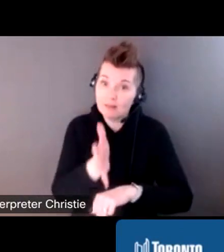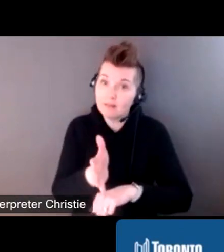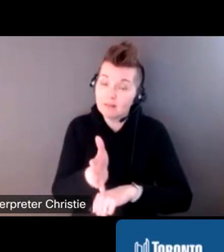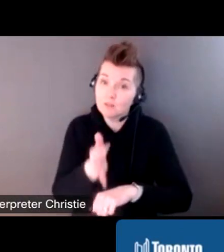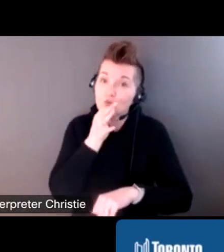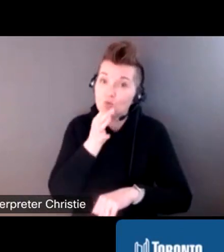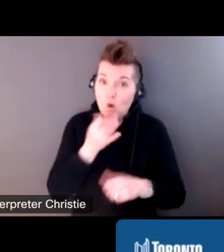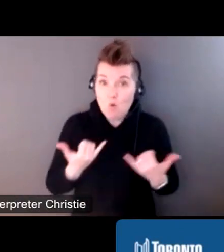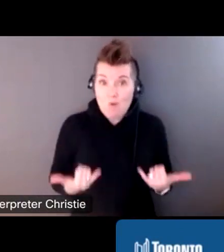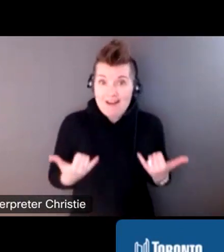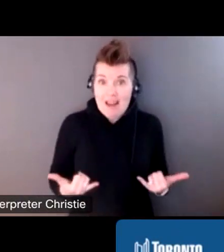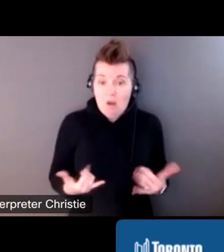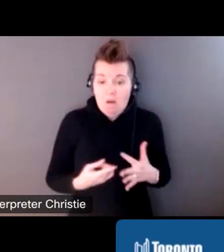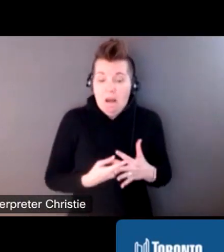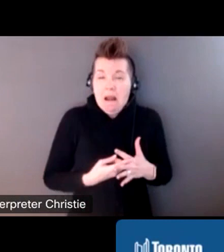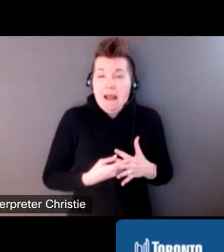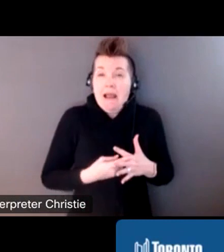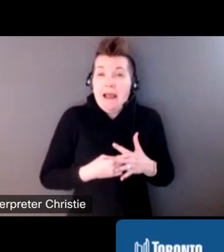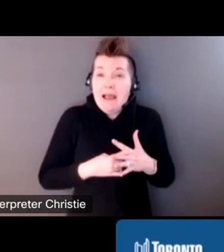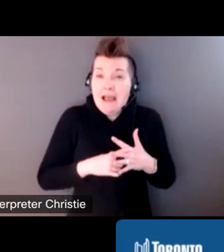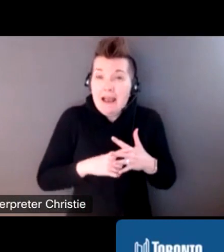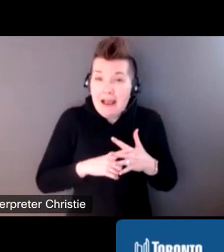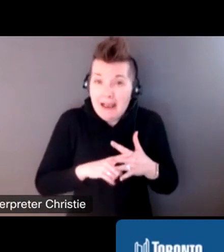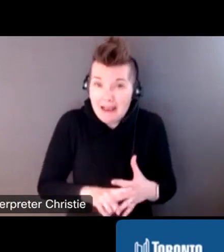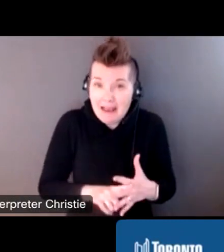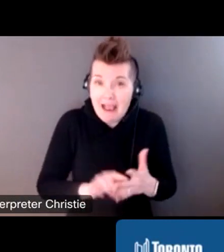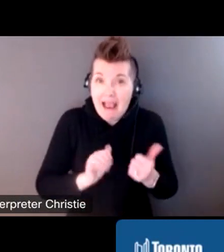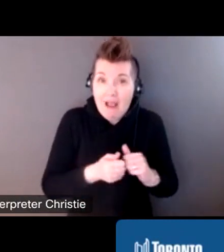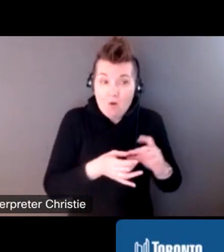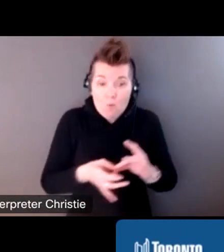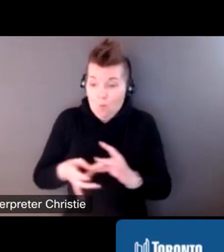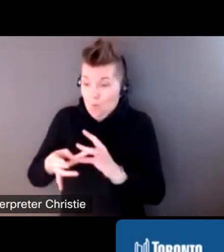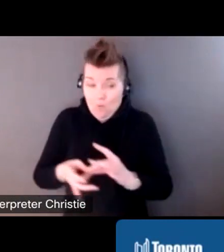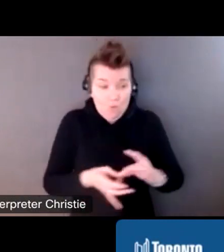kind of early steps at restructuring our work zone coordination unit and staffing up in